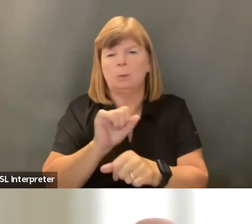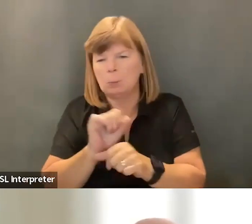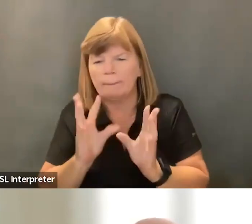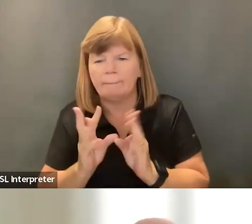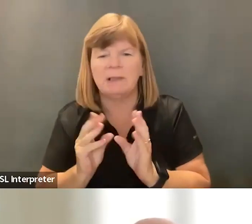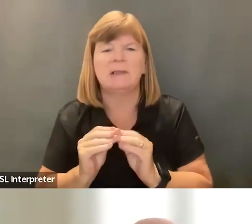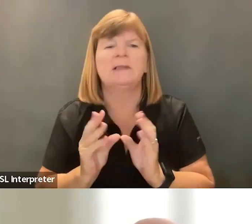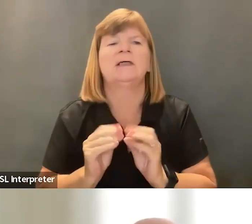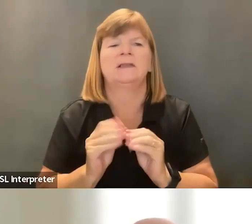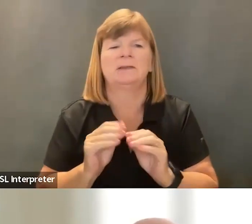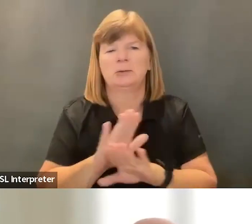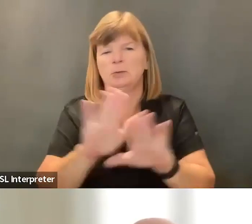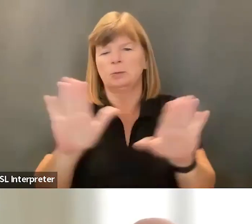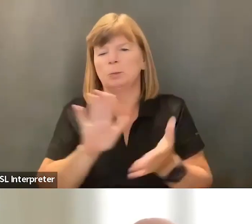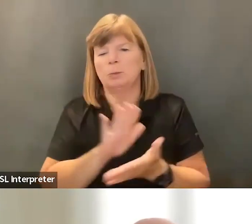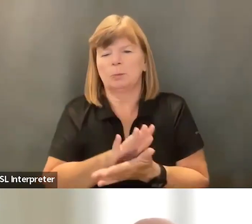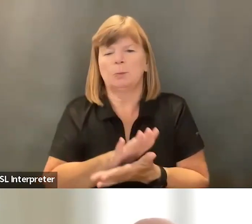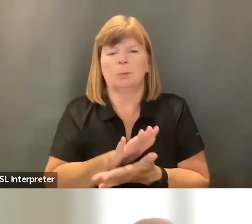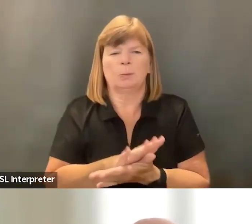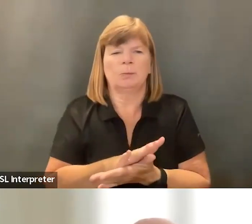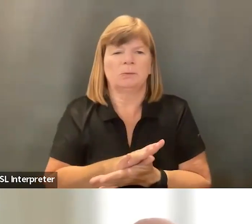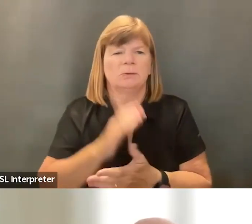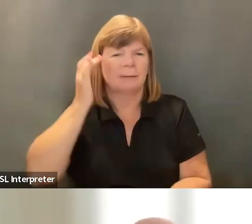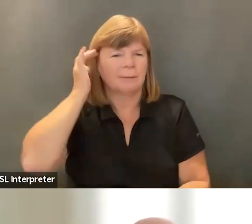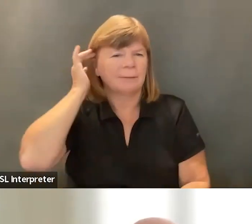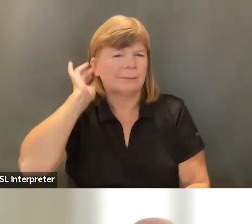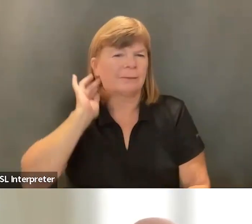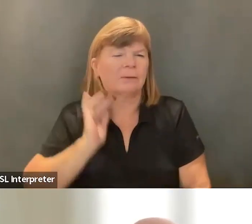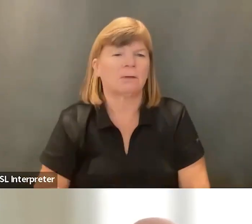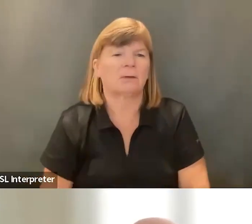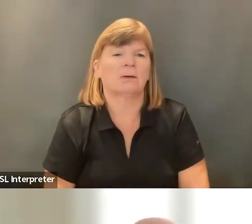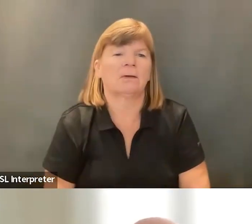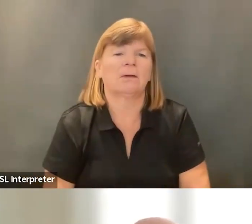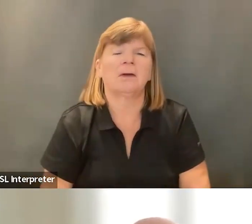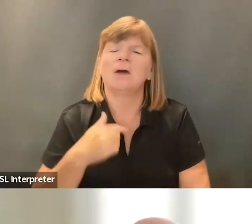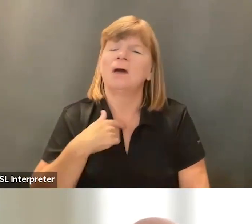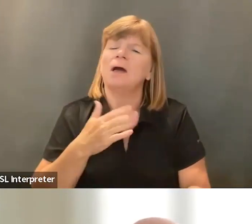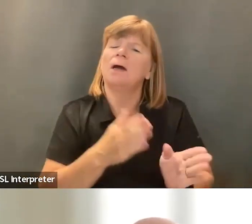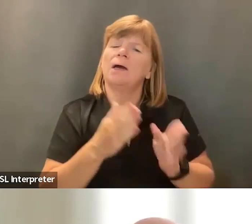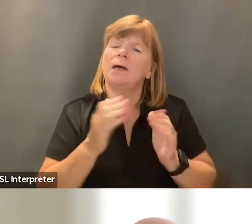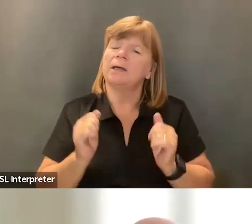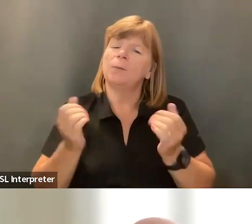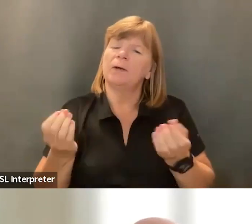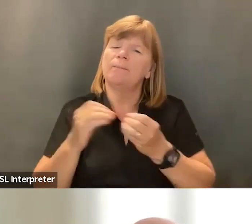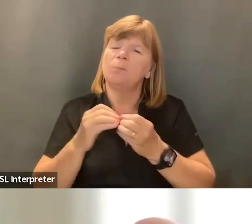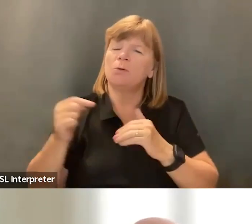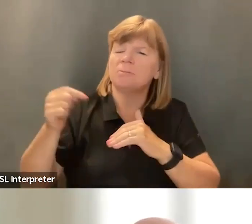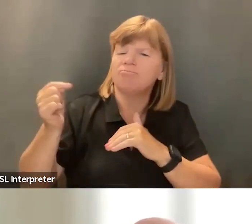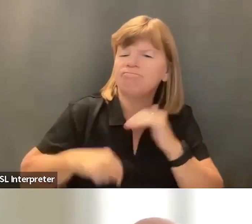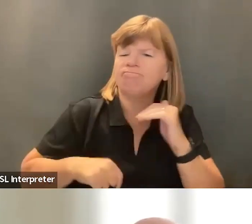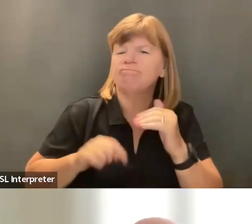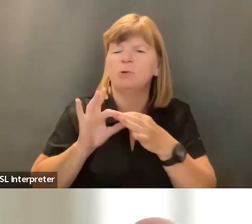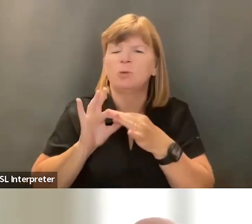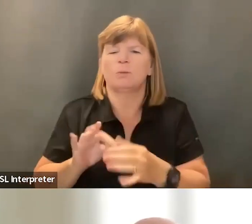um back in your school districts um could we dive a little deeper around knowledge and comprehension